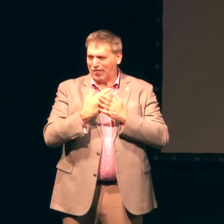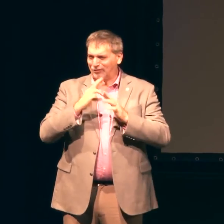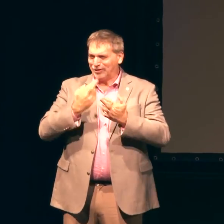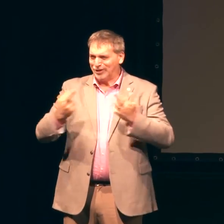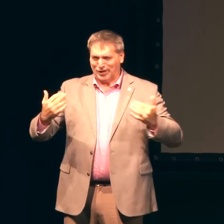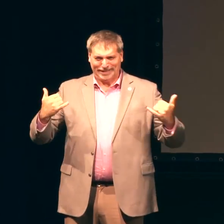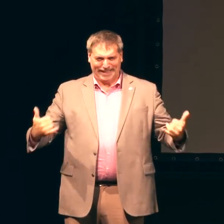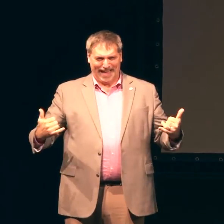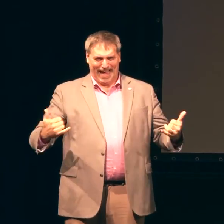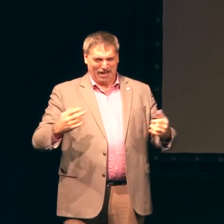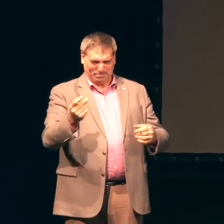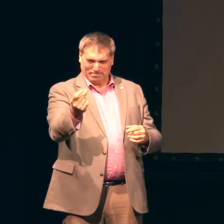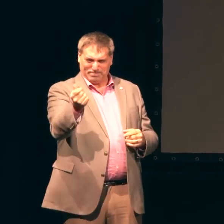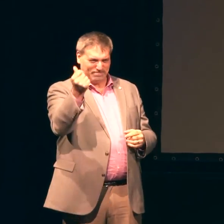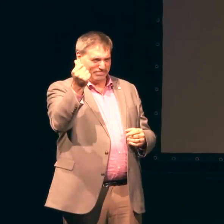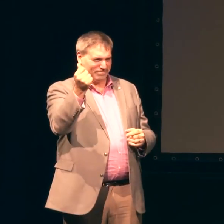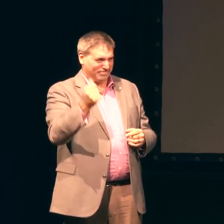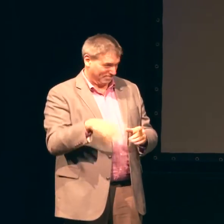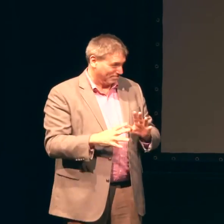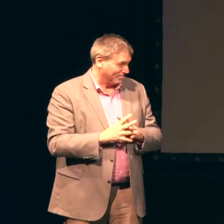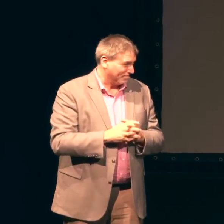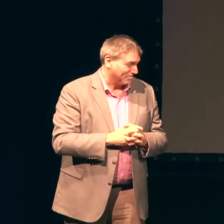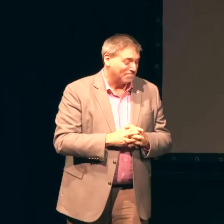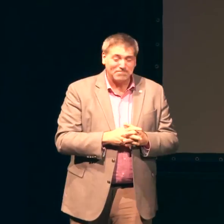age you can get any resources you want in the blink